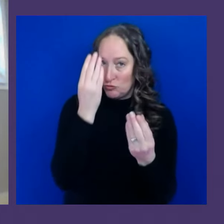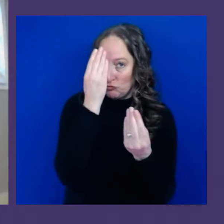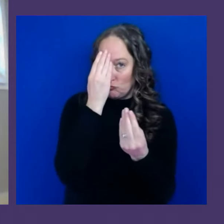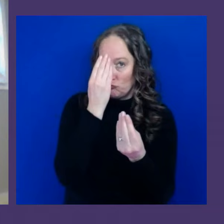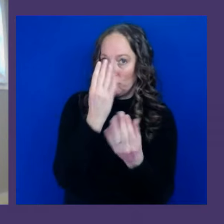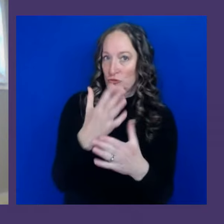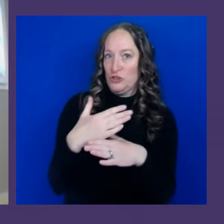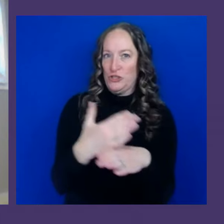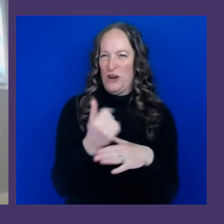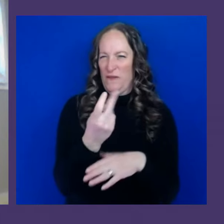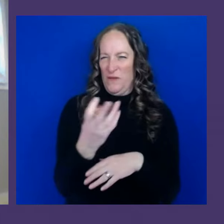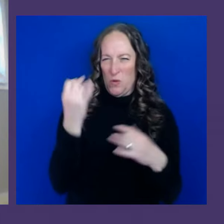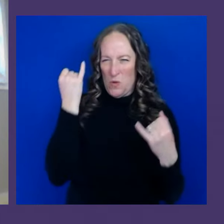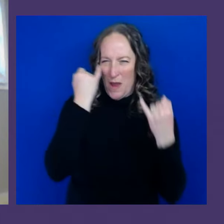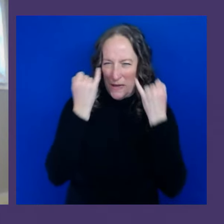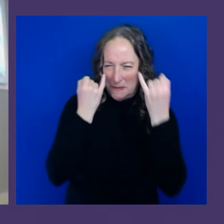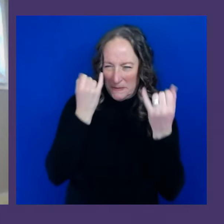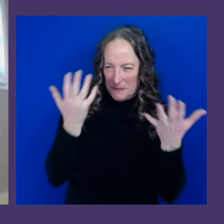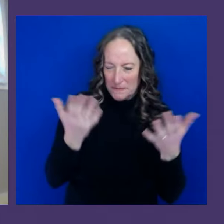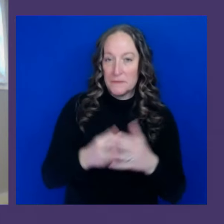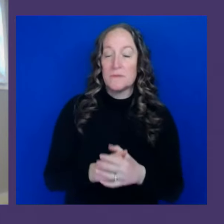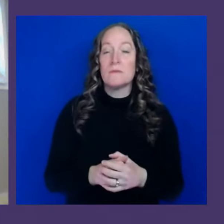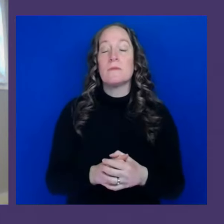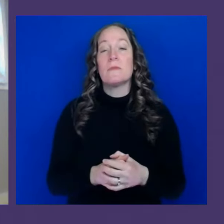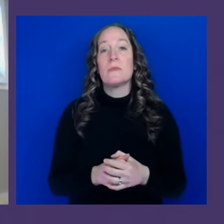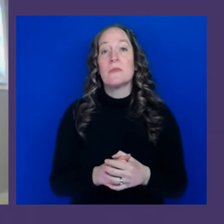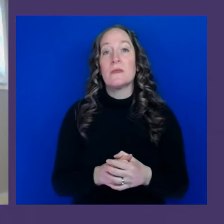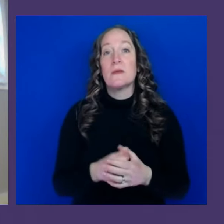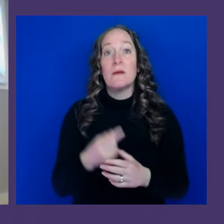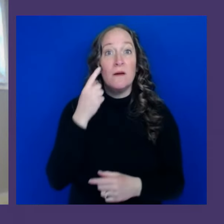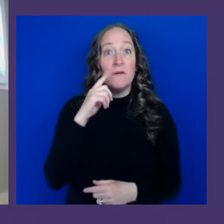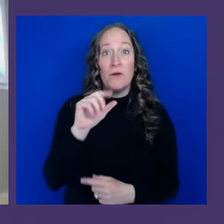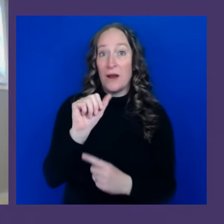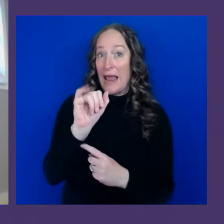In order to make AI work for everyone,